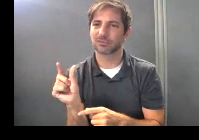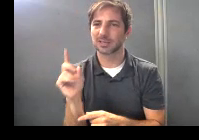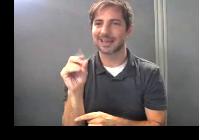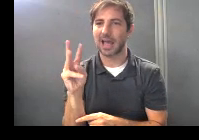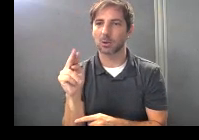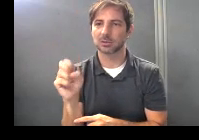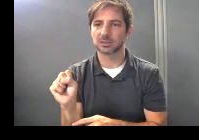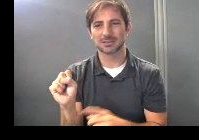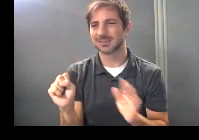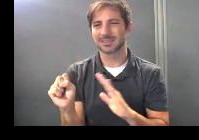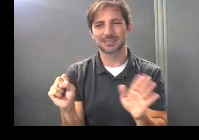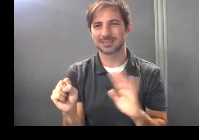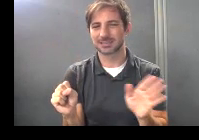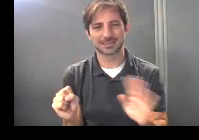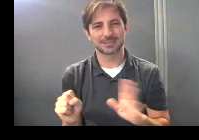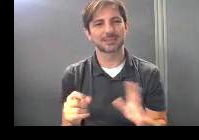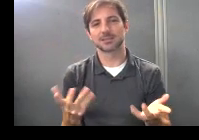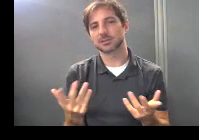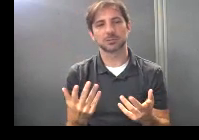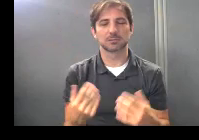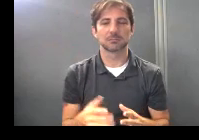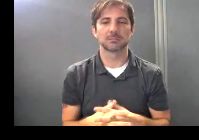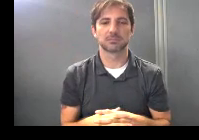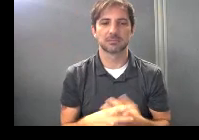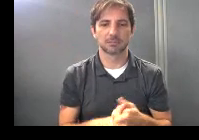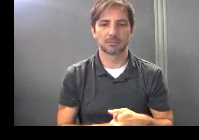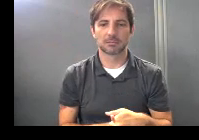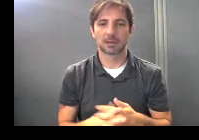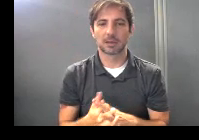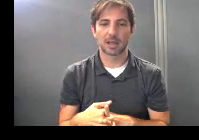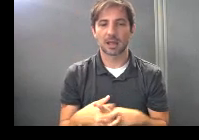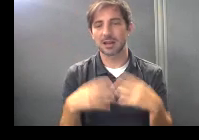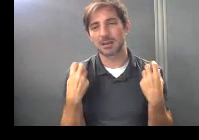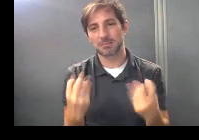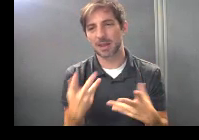IT'S A POINT OF CONTENTION BECAUSE MANY PEOPLE WITH DISABILITIES DON'T LIKE IT BECAUSE YOUR